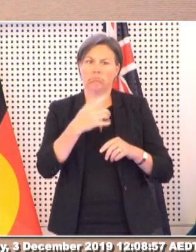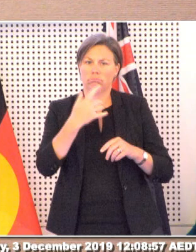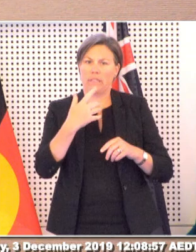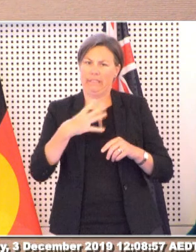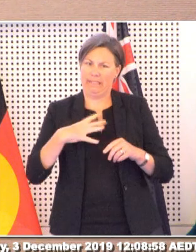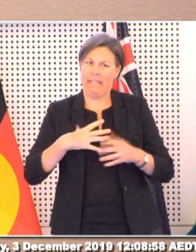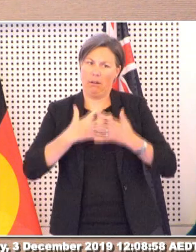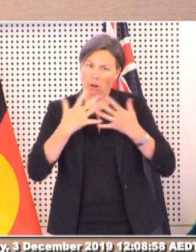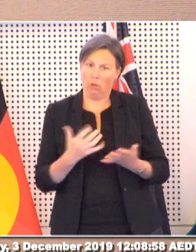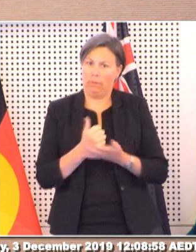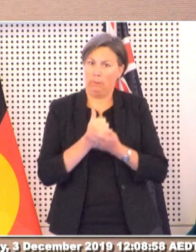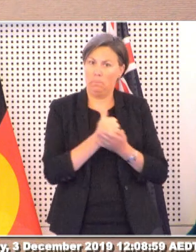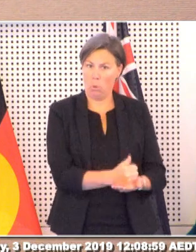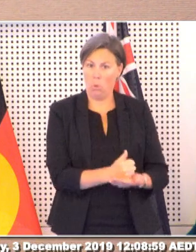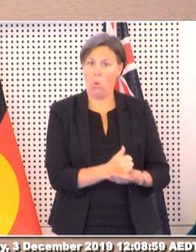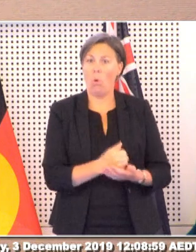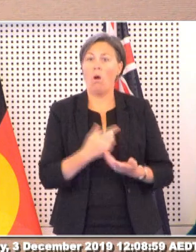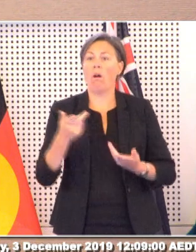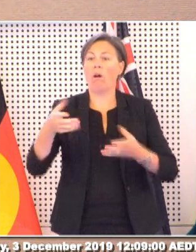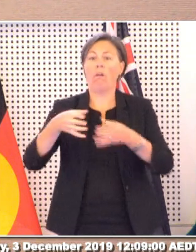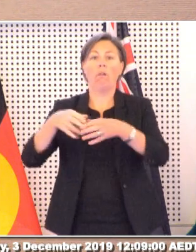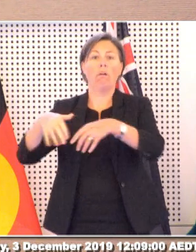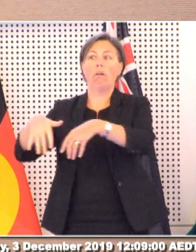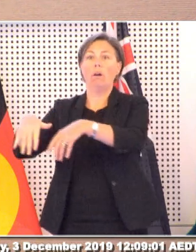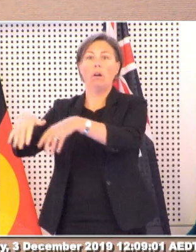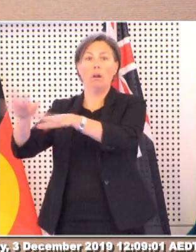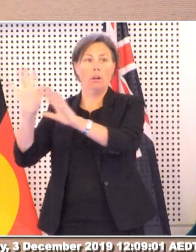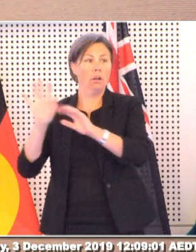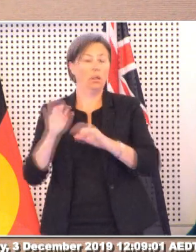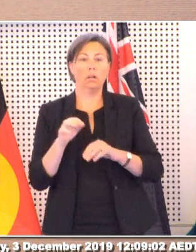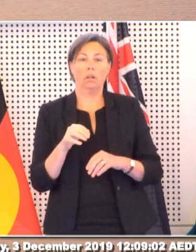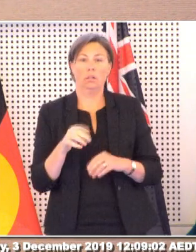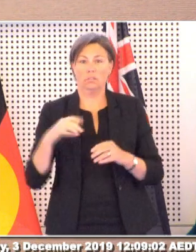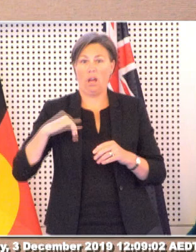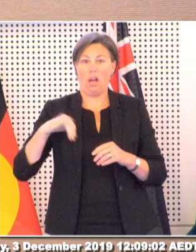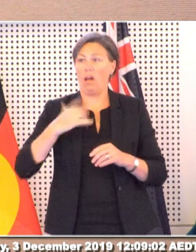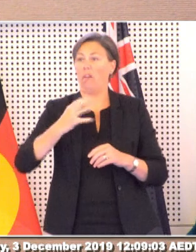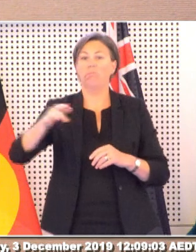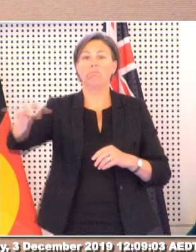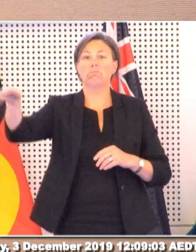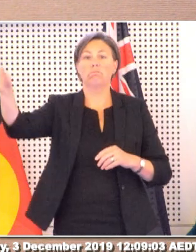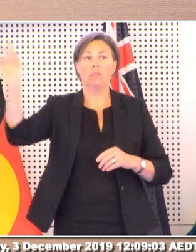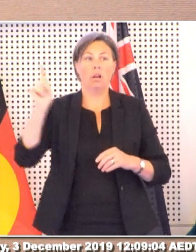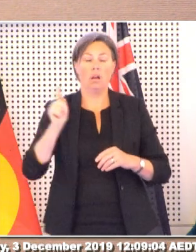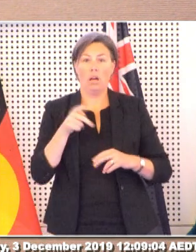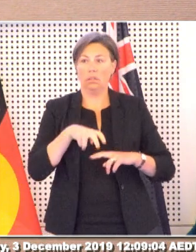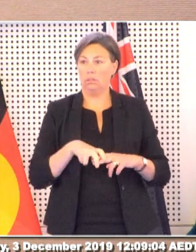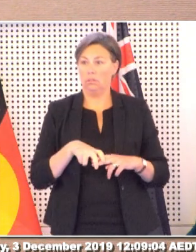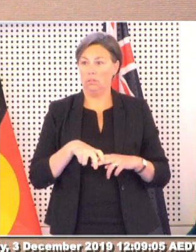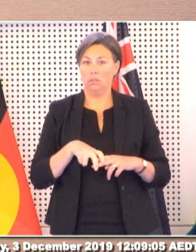And she’d been left behind at a – they’d been out for the day, and the workers had